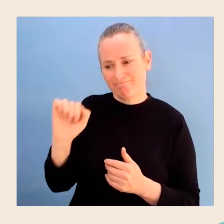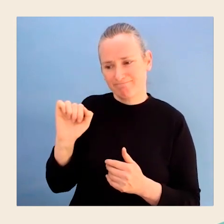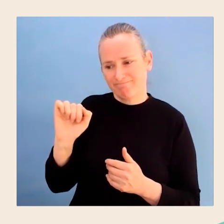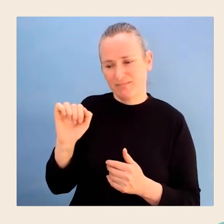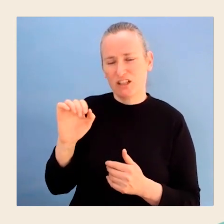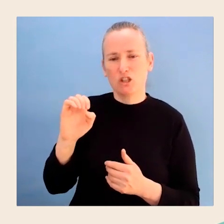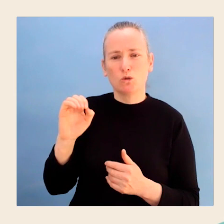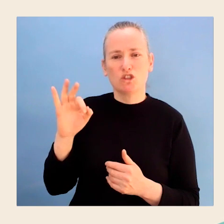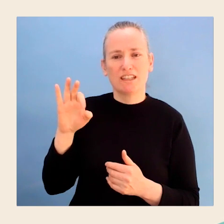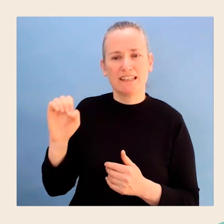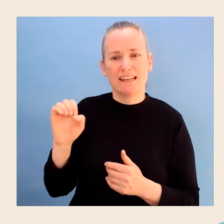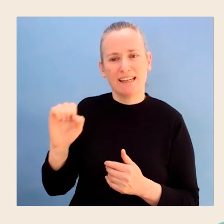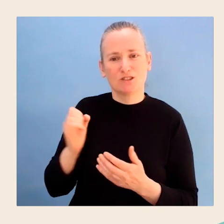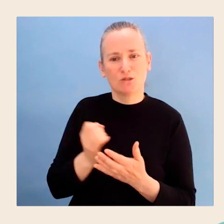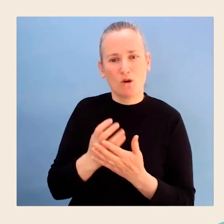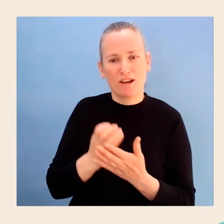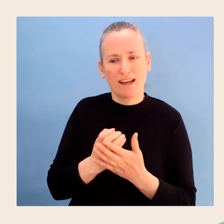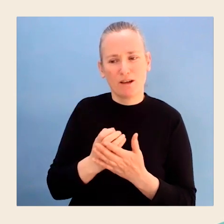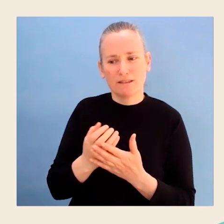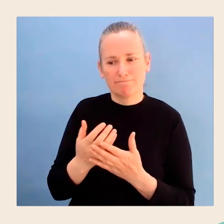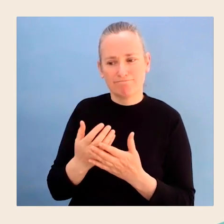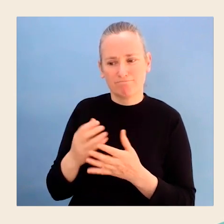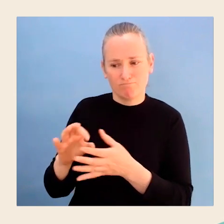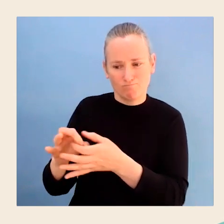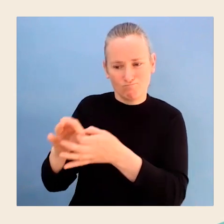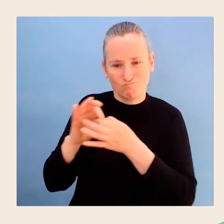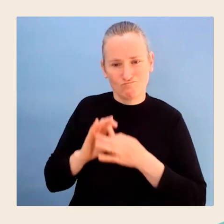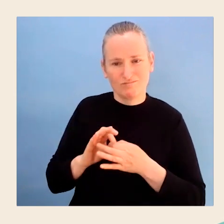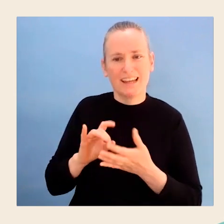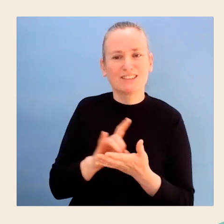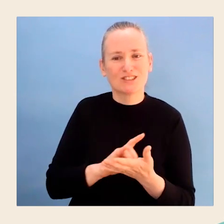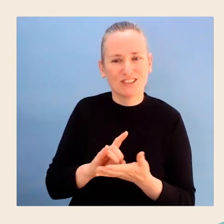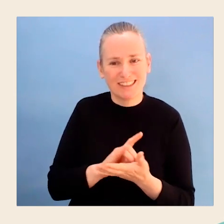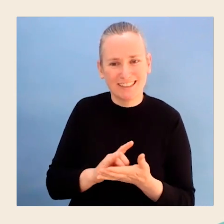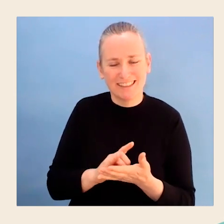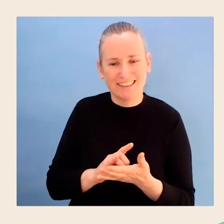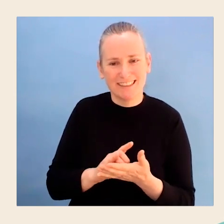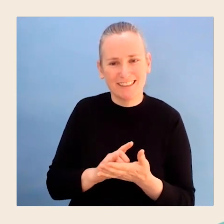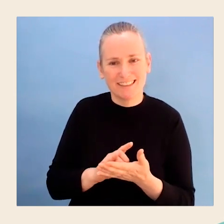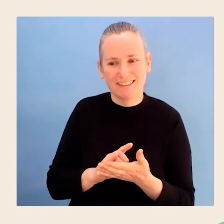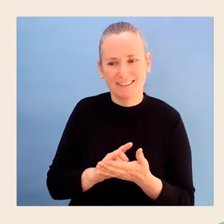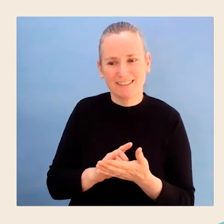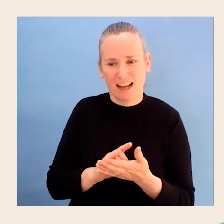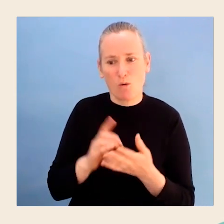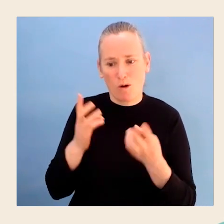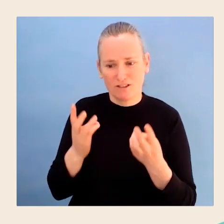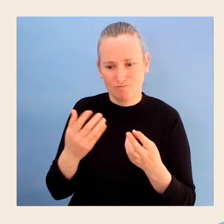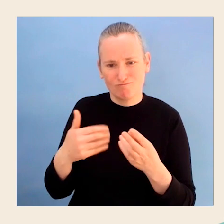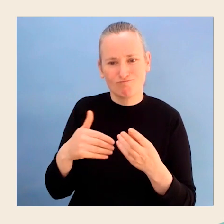was pointing at the historical parts that I really wanted to share with people.